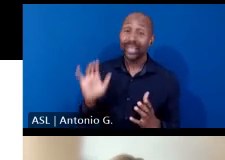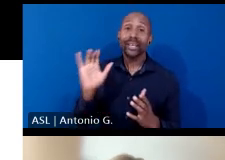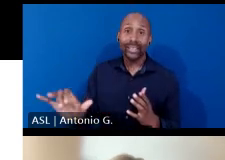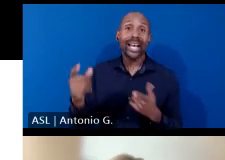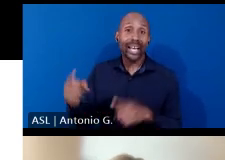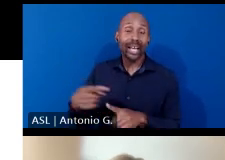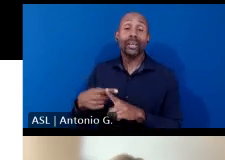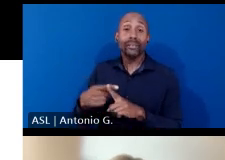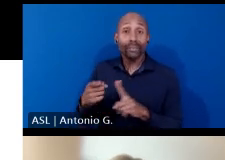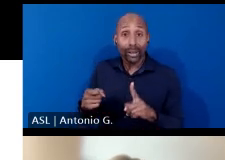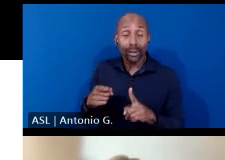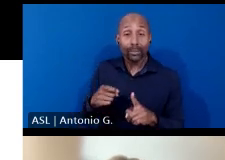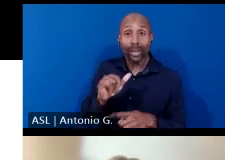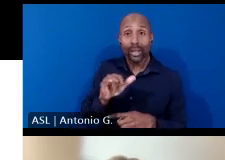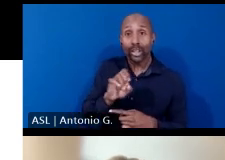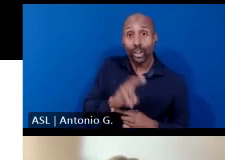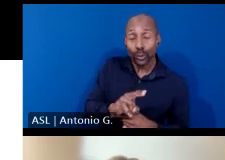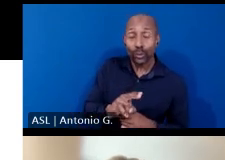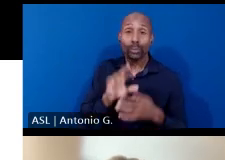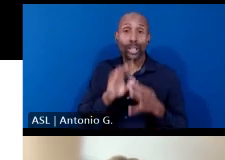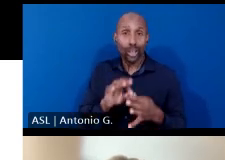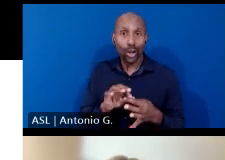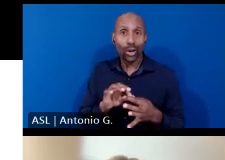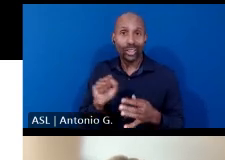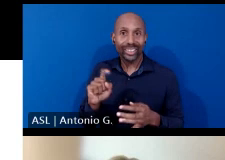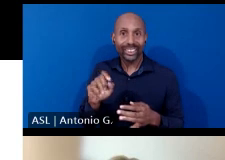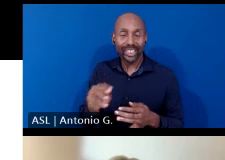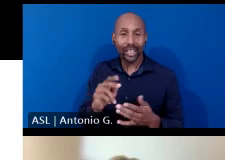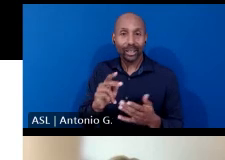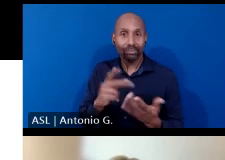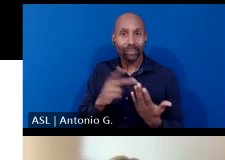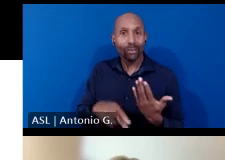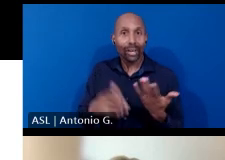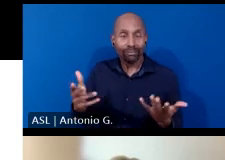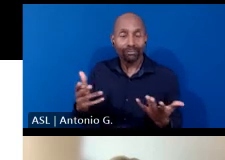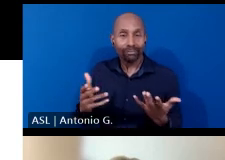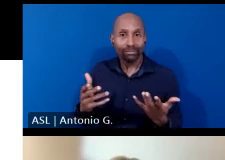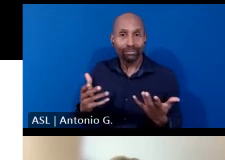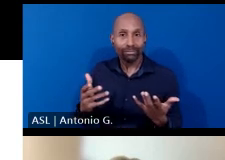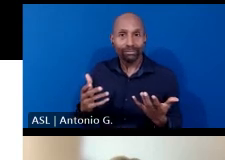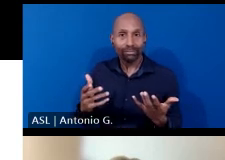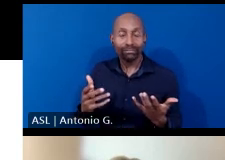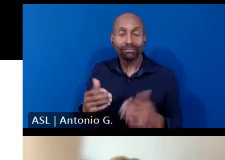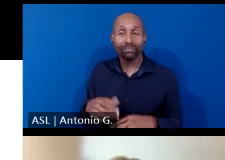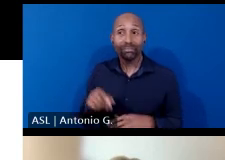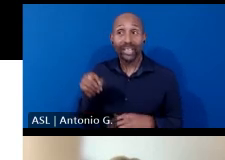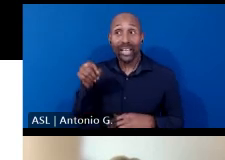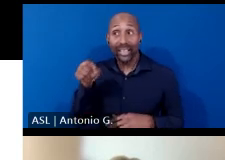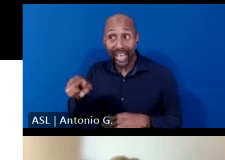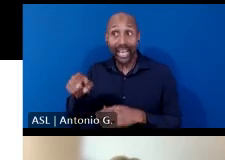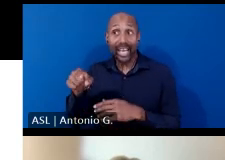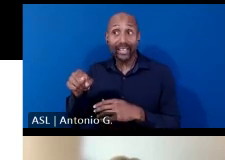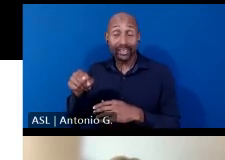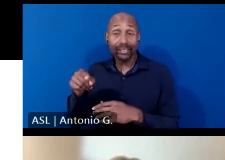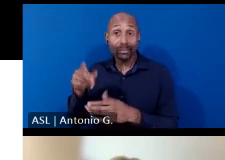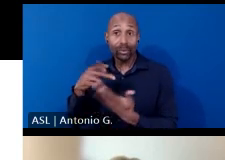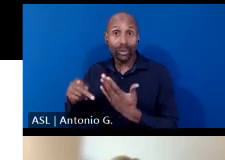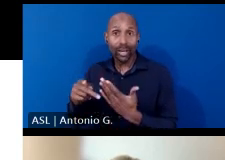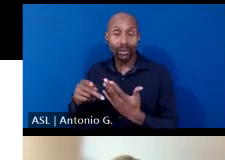It was inspired by it and and like you're the challenges that you're grappling with are are so salient.